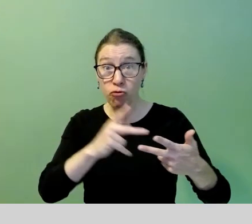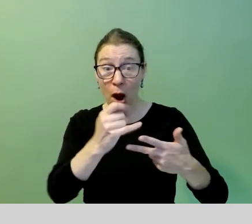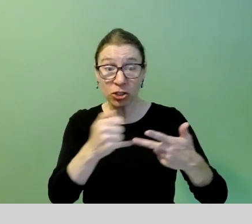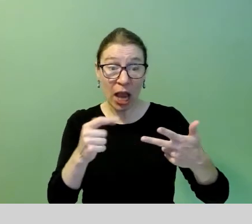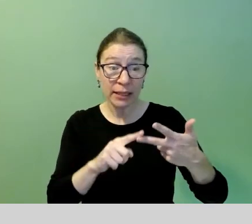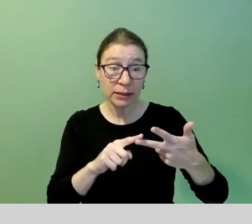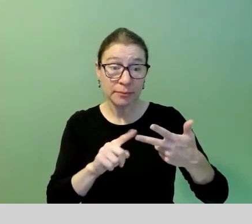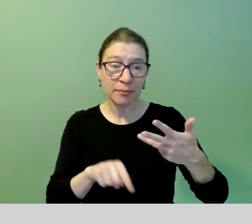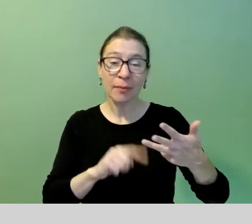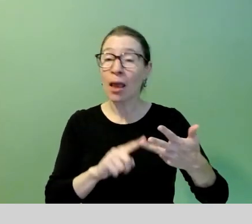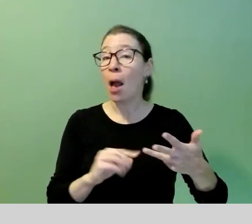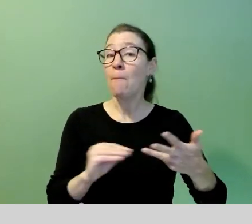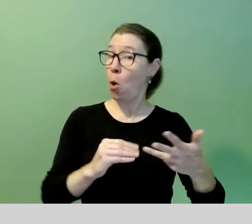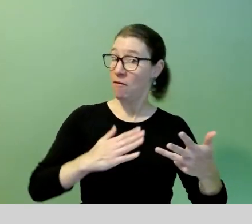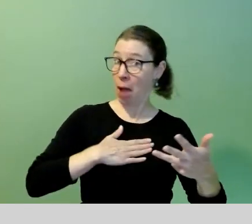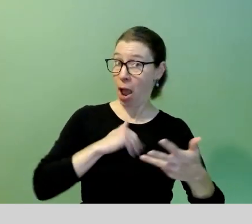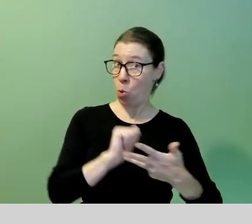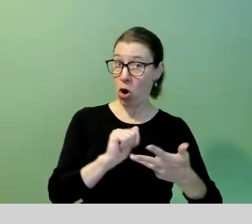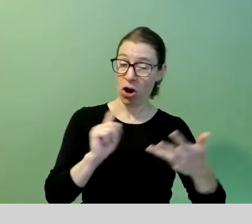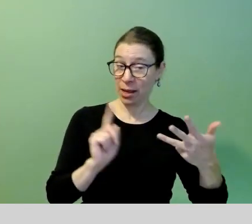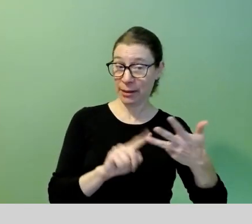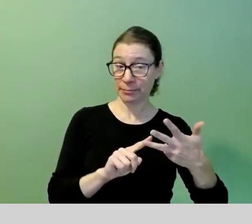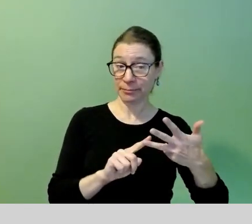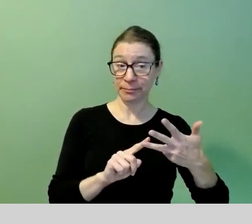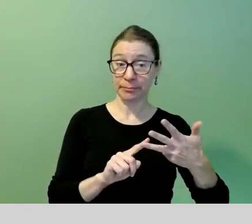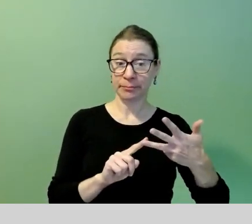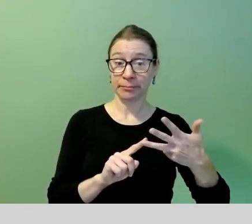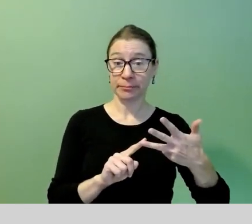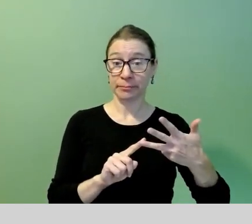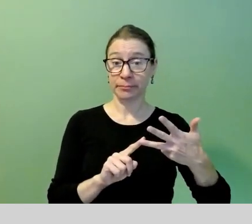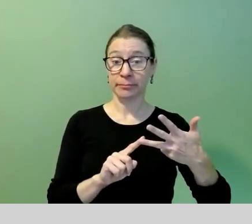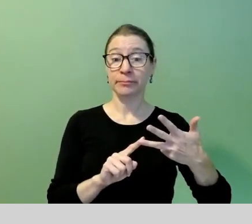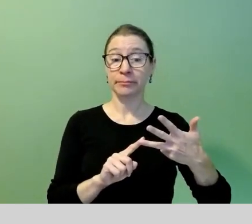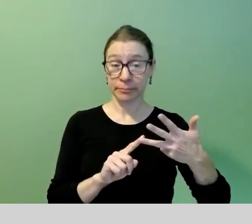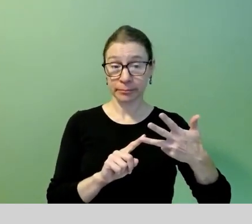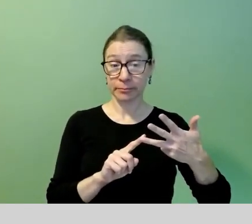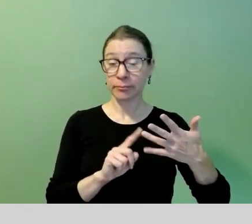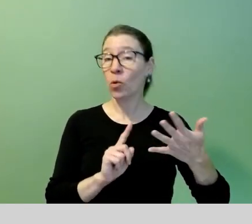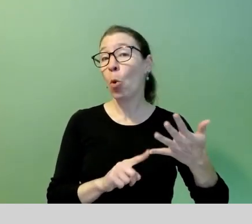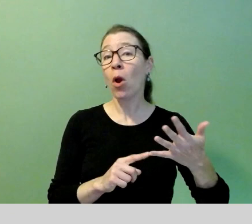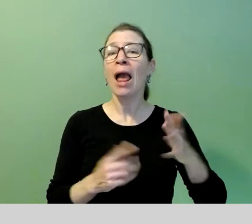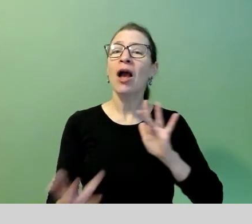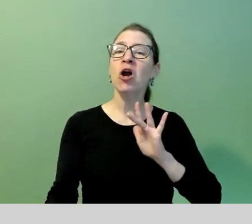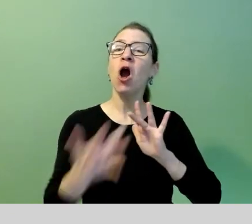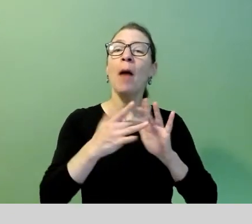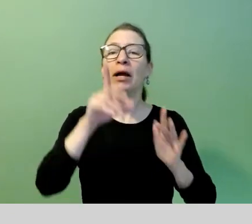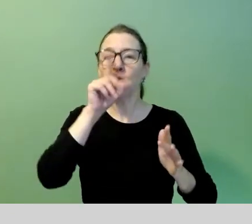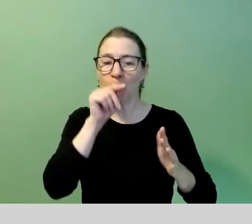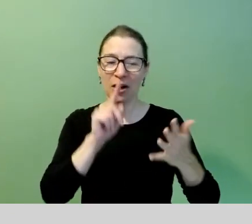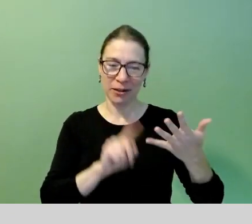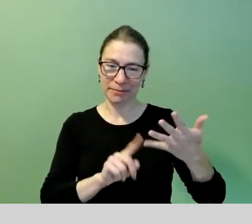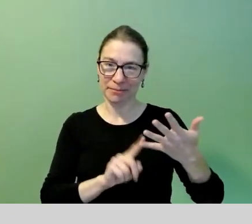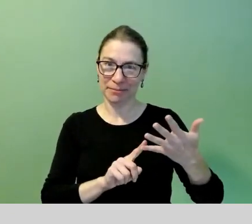And to find more of my work, go to piper.thunstrom.dev, or find me on Twitter at @pathunstrom.